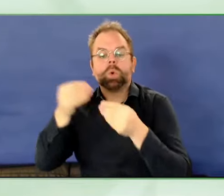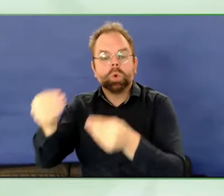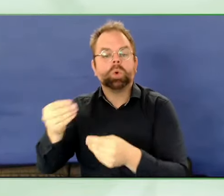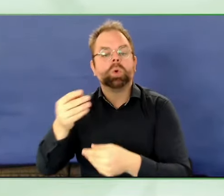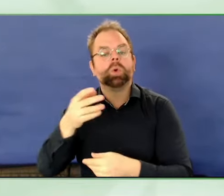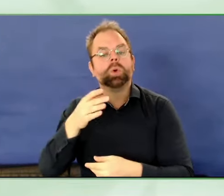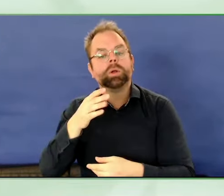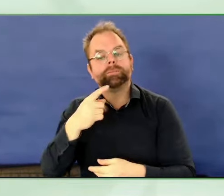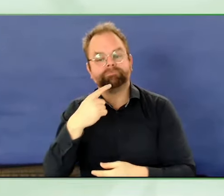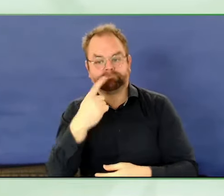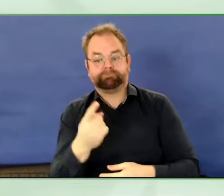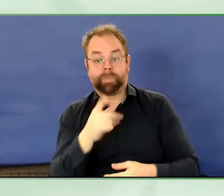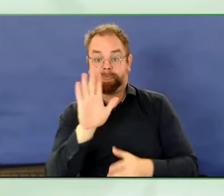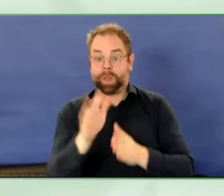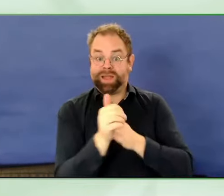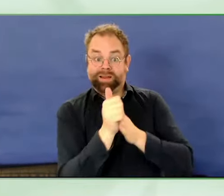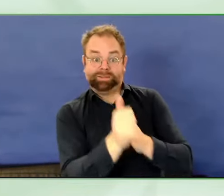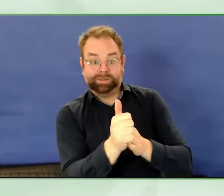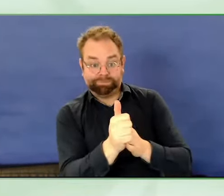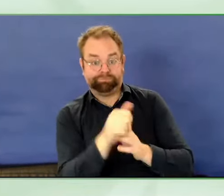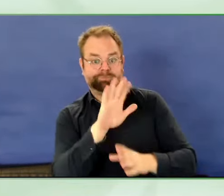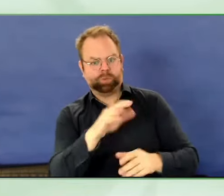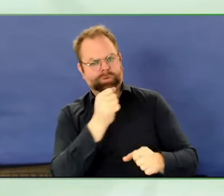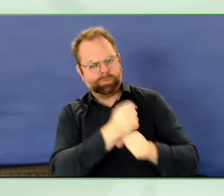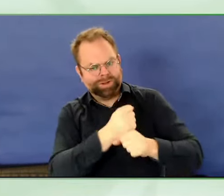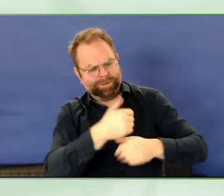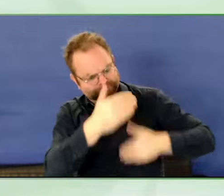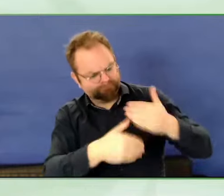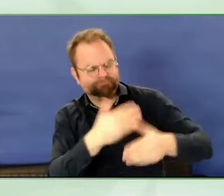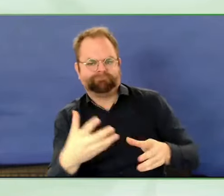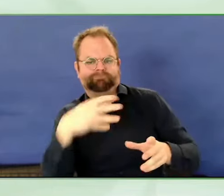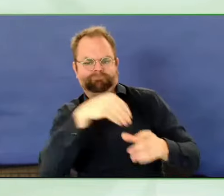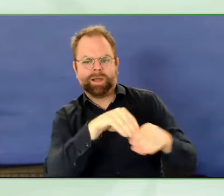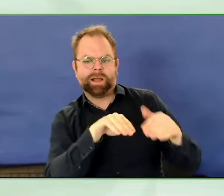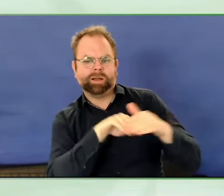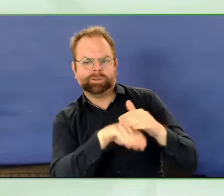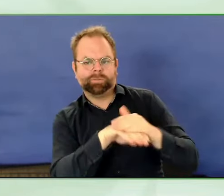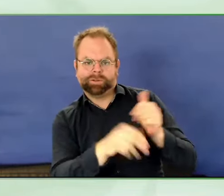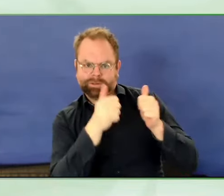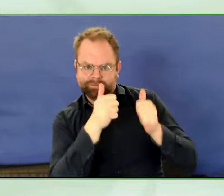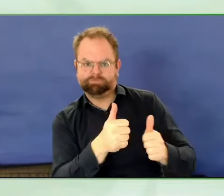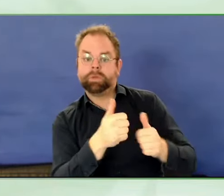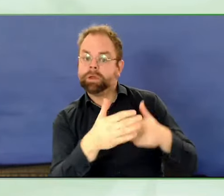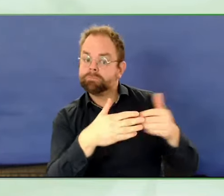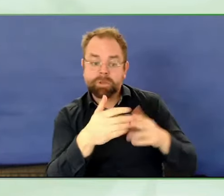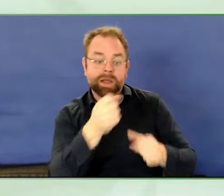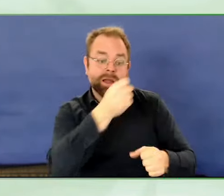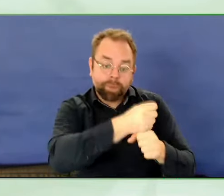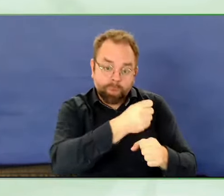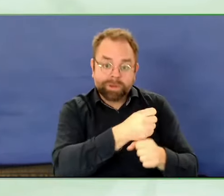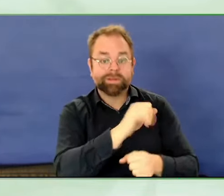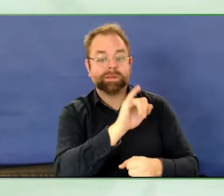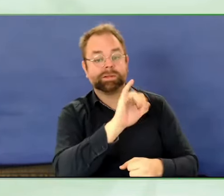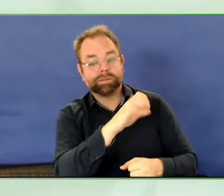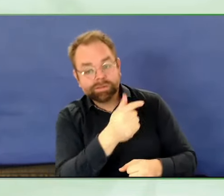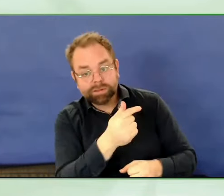With your leadership I'm sure Canada will continue to pioneer.